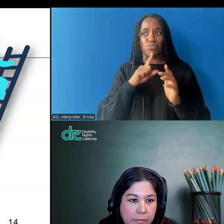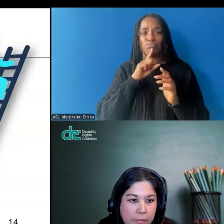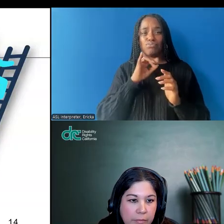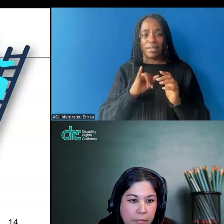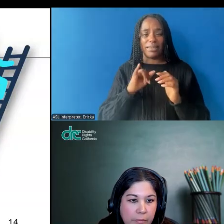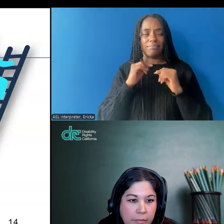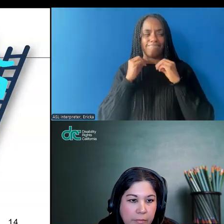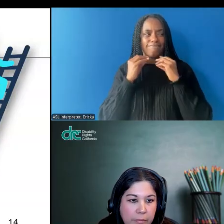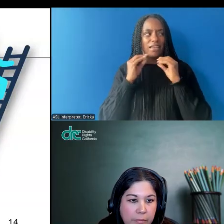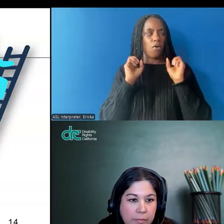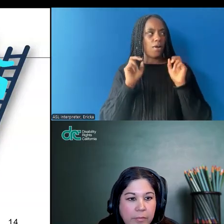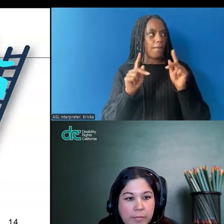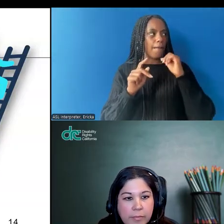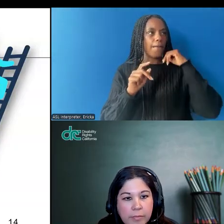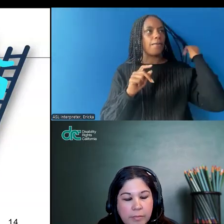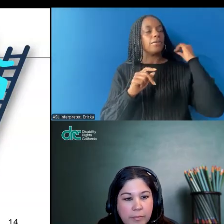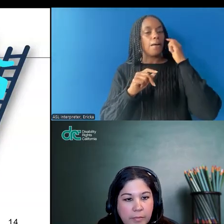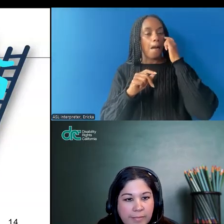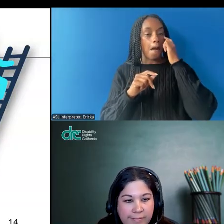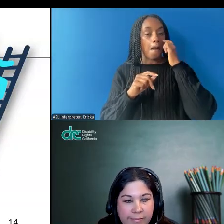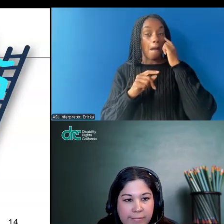Wow. Okay, so now we need to amend my IPP, right?